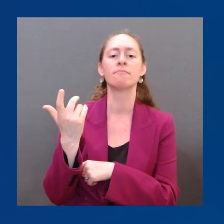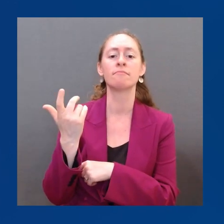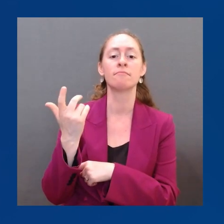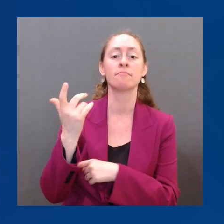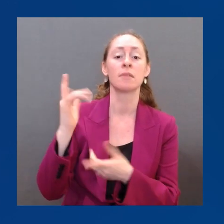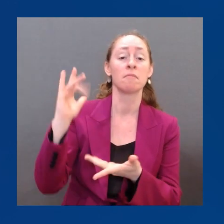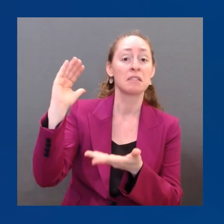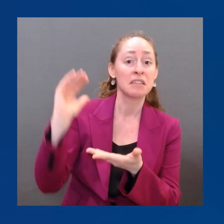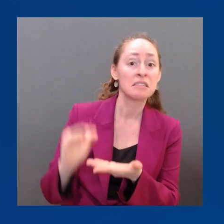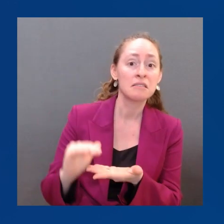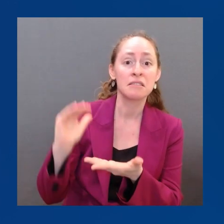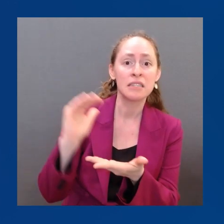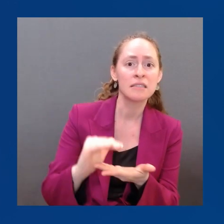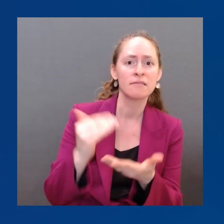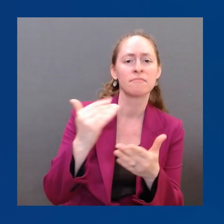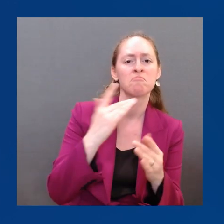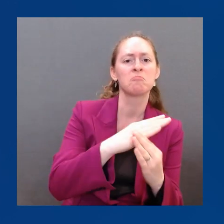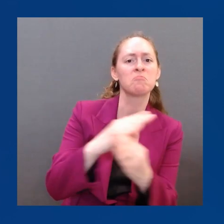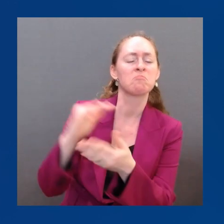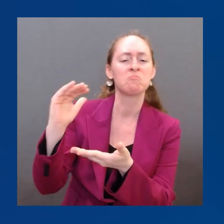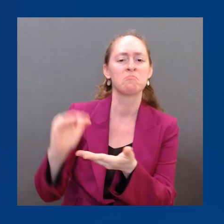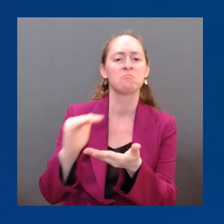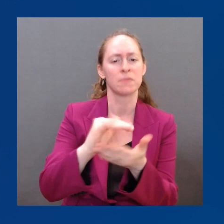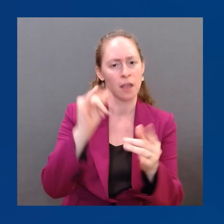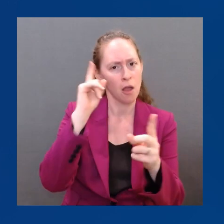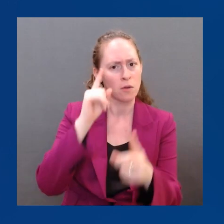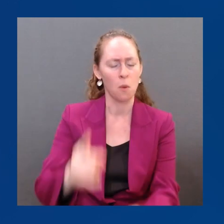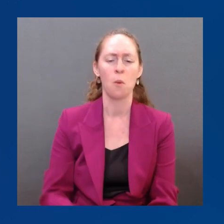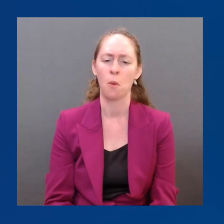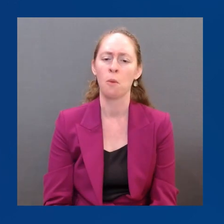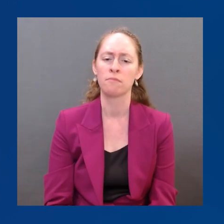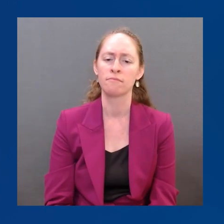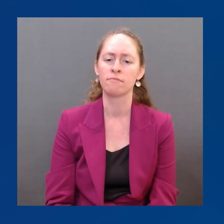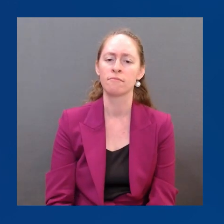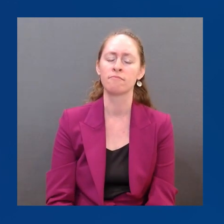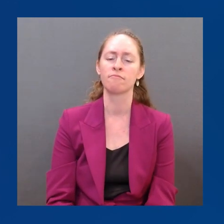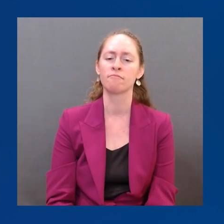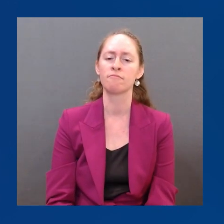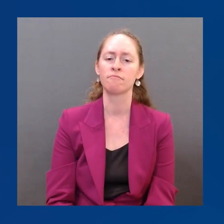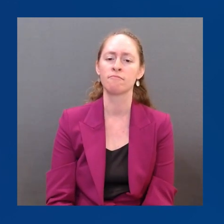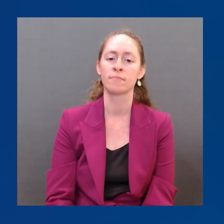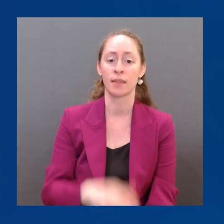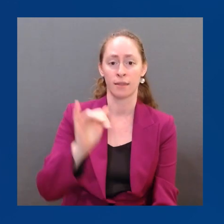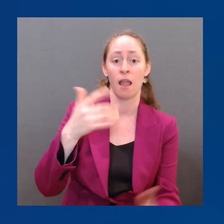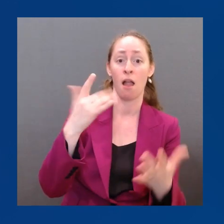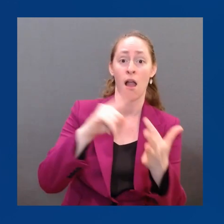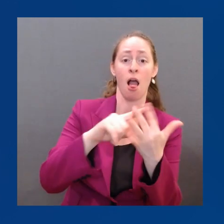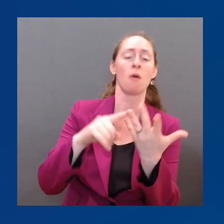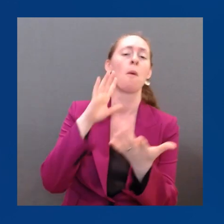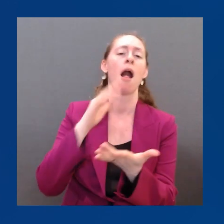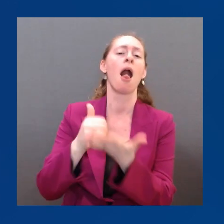There's a bunch of factors that will drive what happens. I also think: Are we going to have a new generation of vaccines